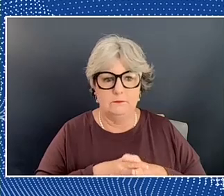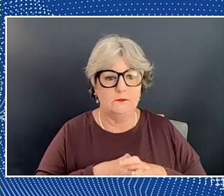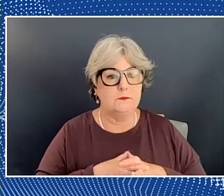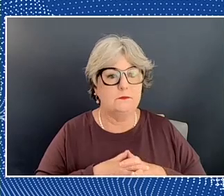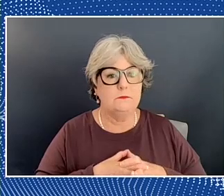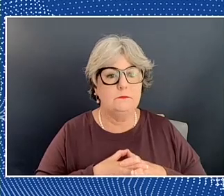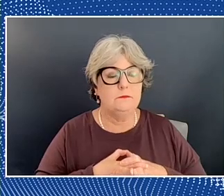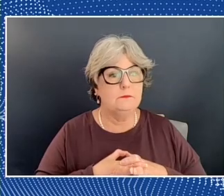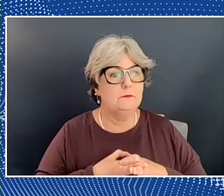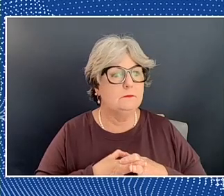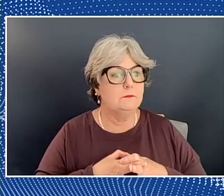Dorian?